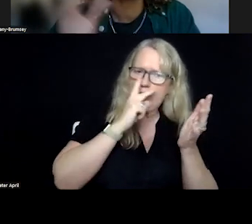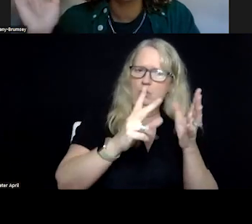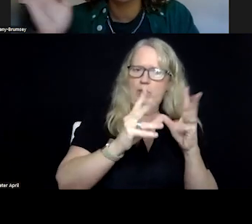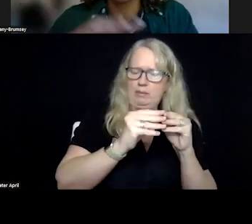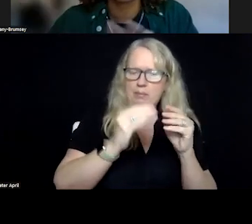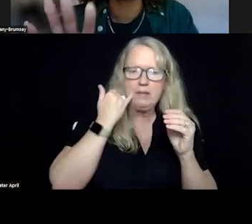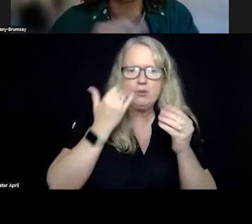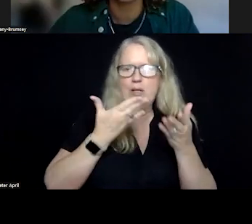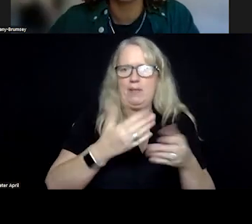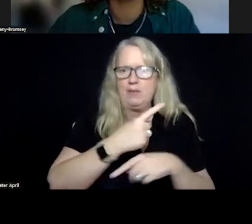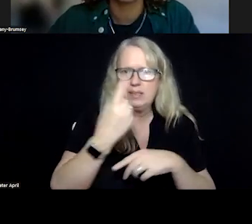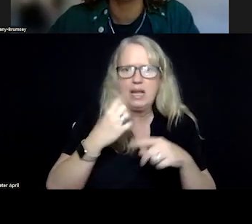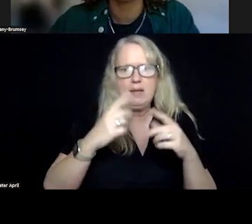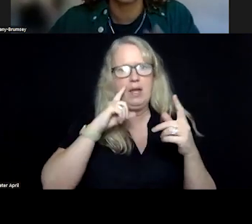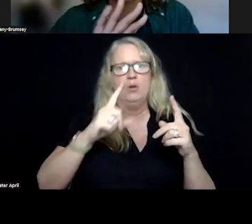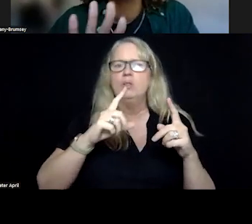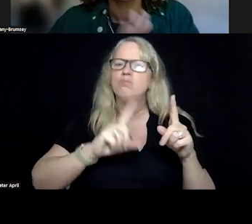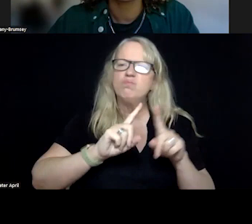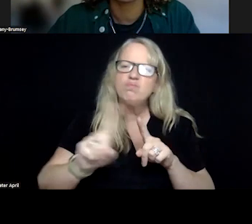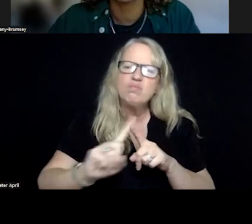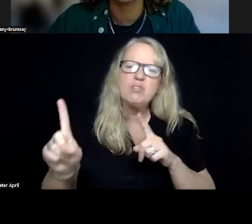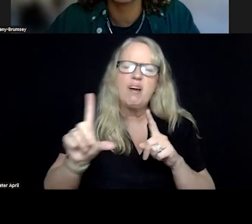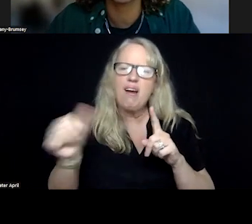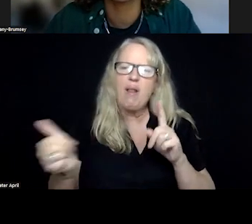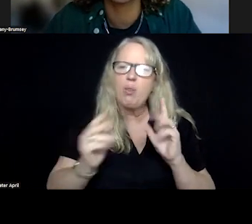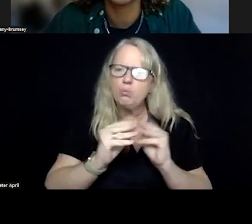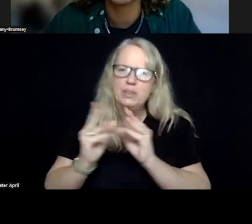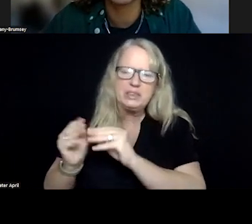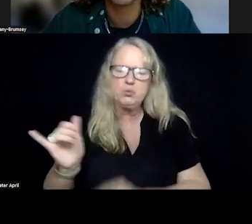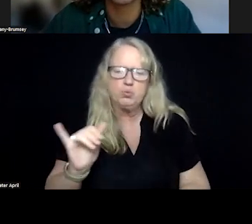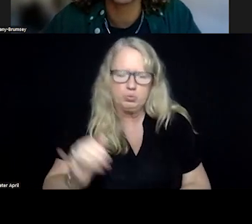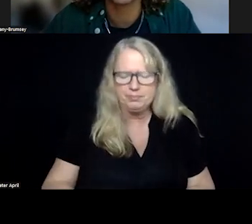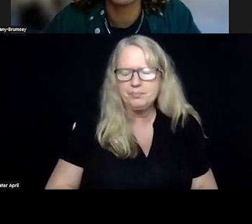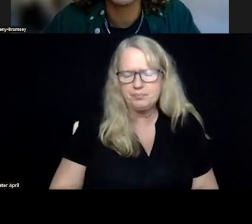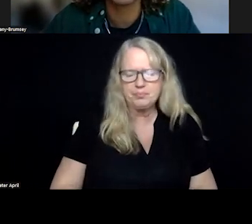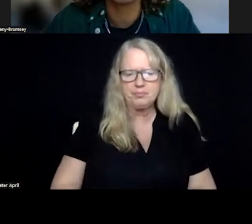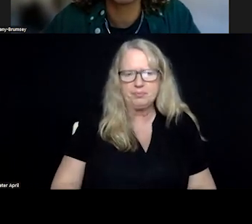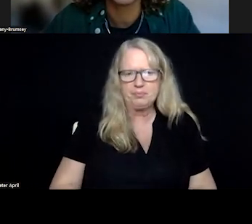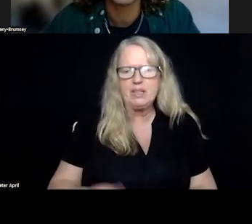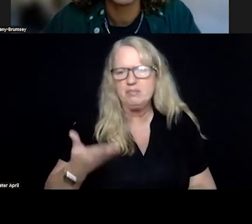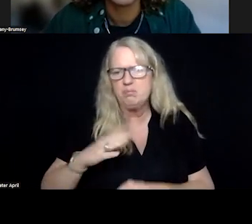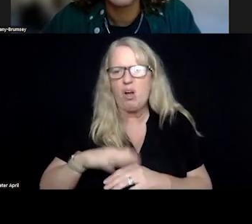THAT, AND ALL OTHERS, ARE AVAILABLE TO THE WEBSITE.